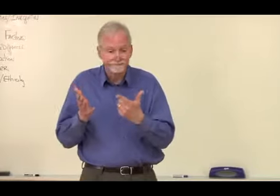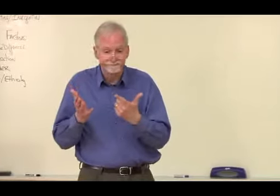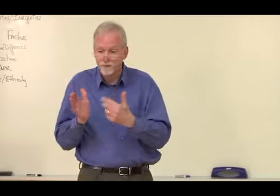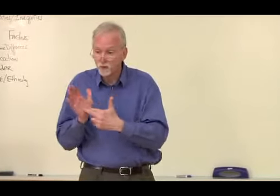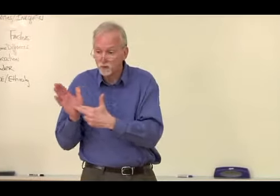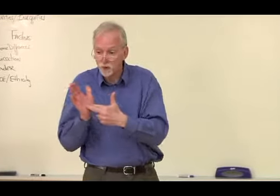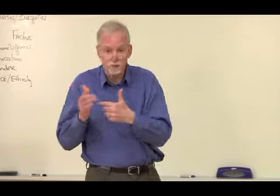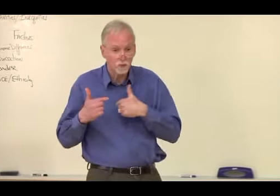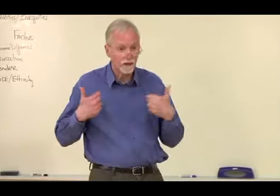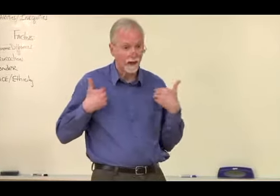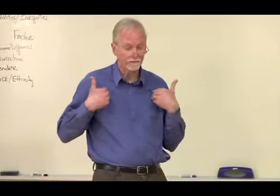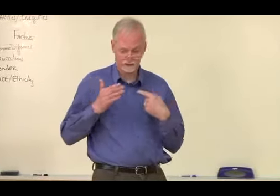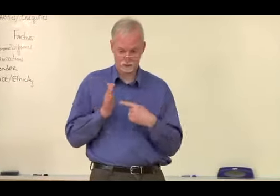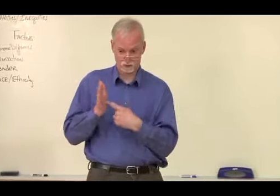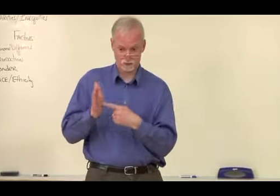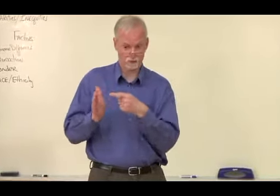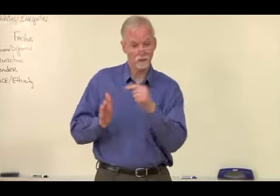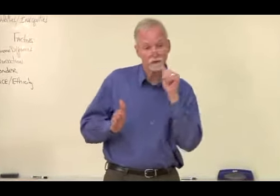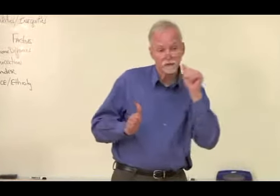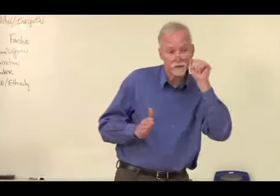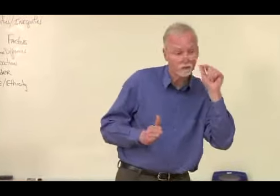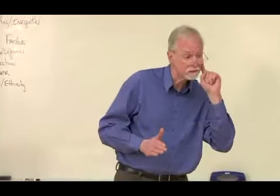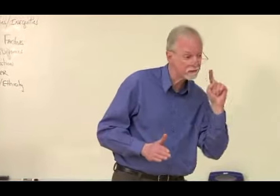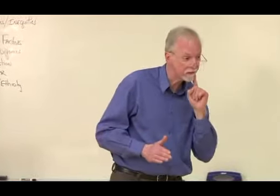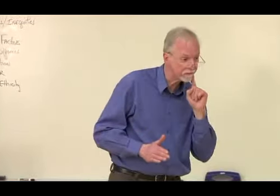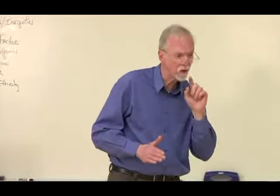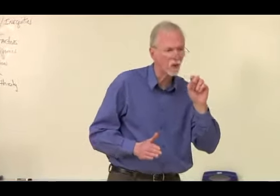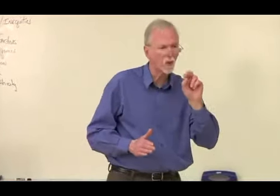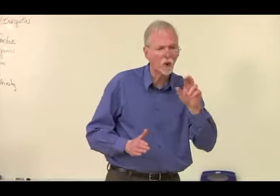What little research there is shows that adults